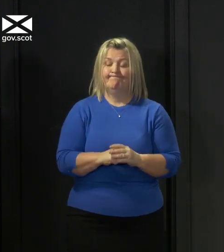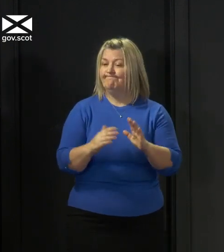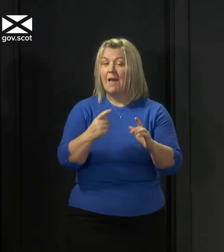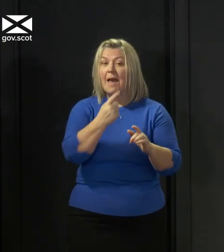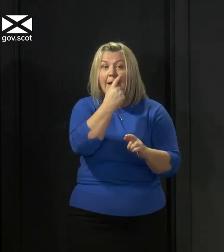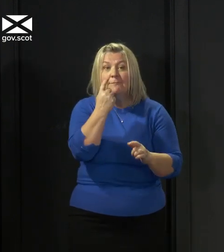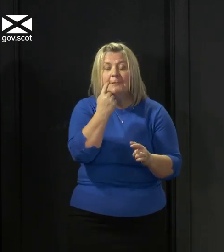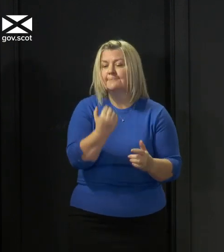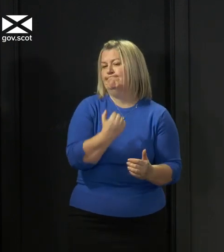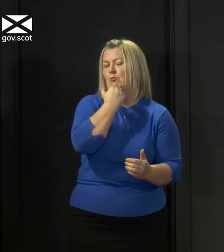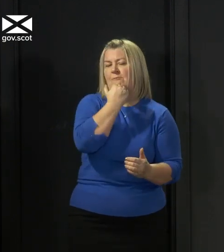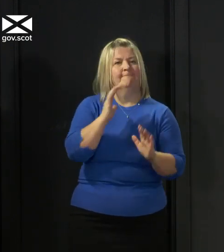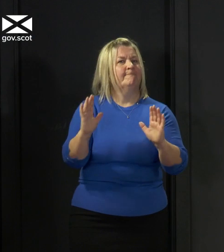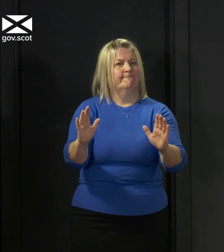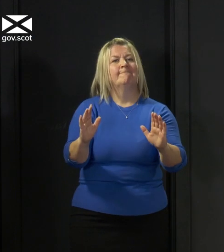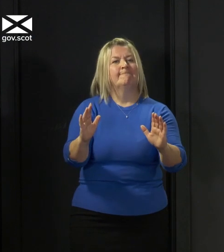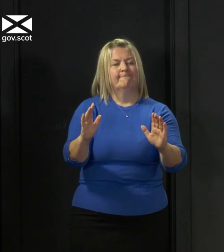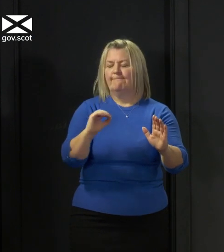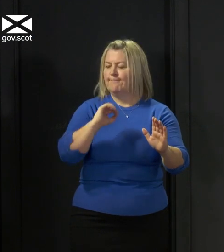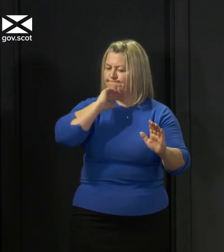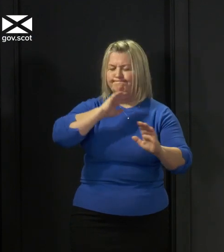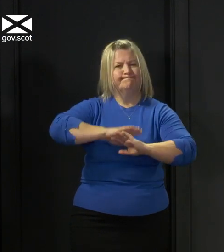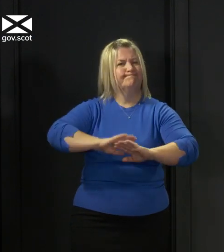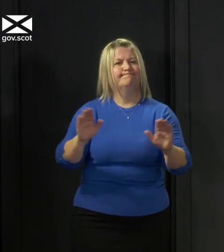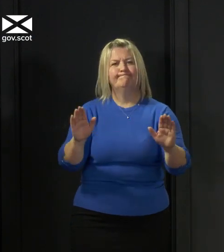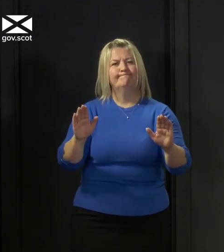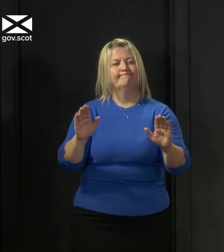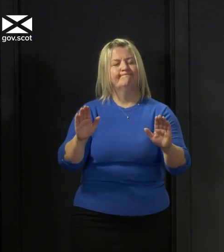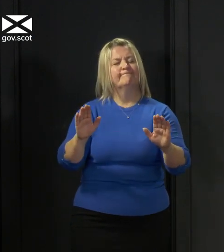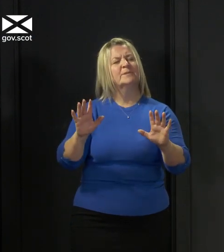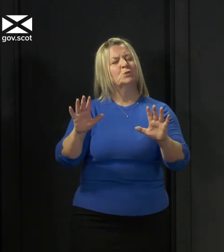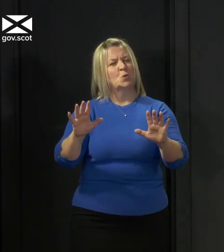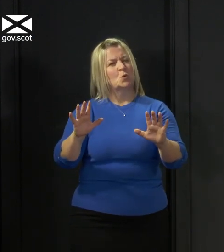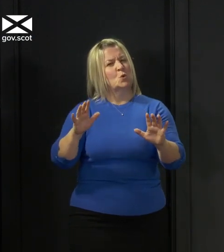where we are with the virus to do that safely so what we will do later this